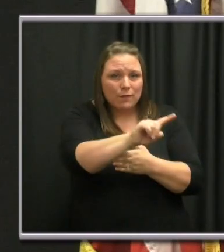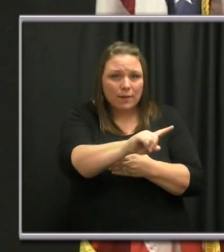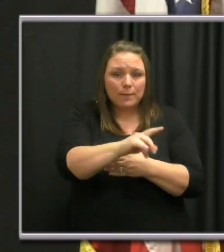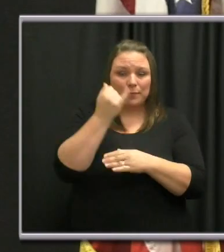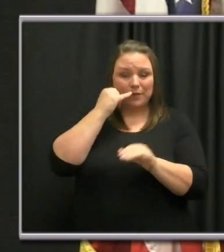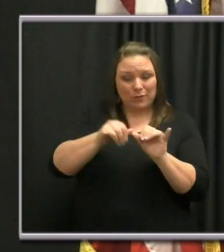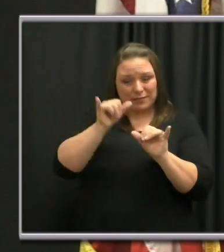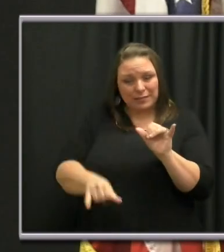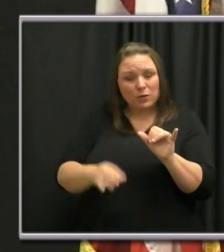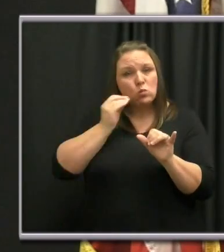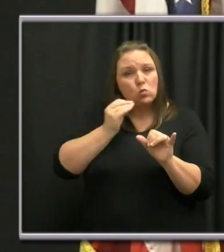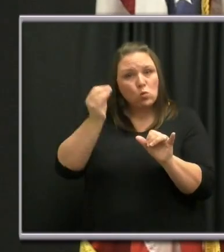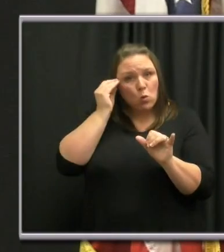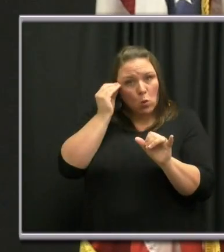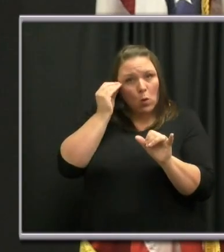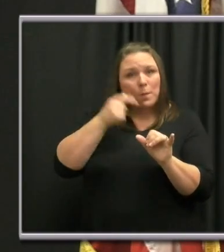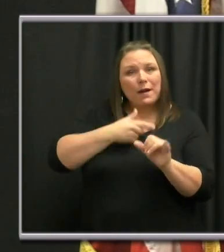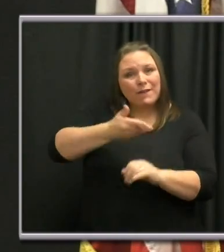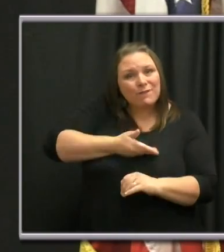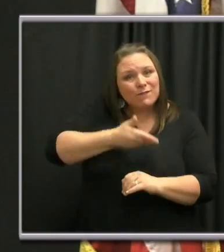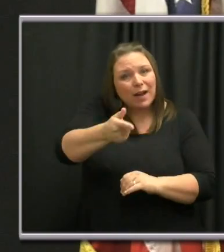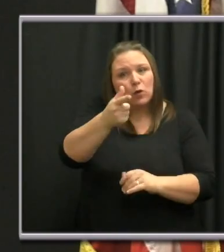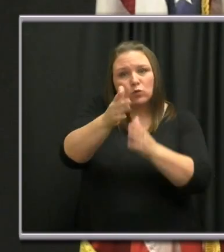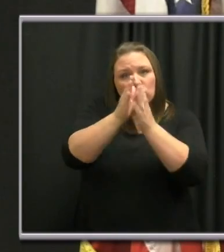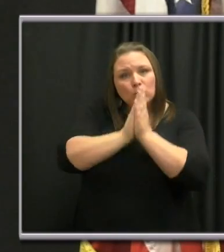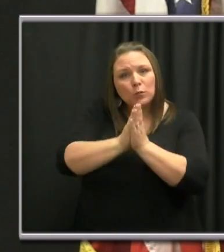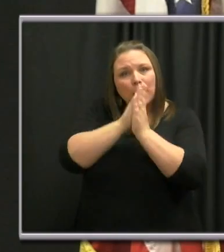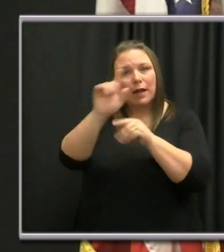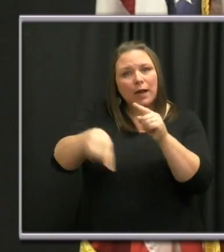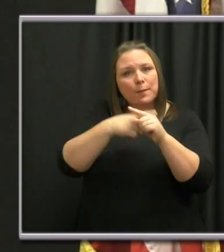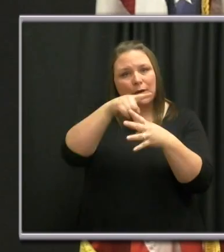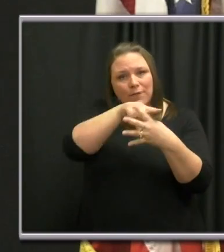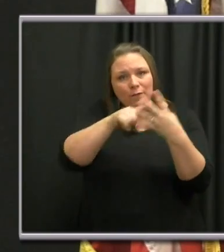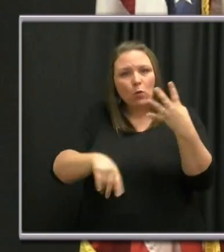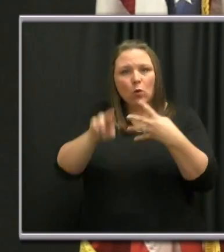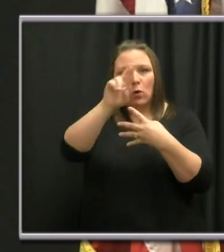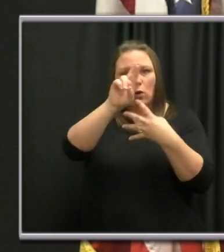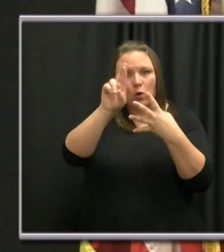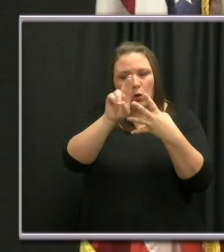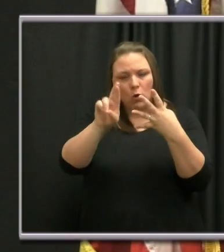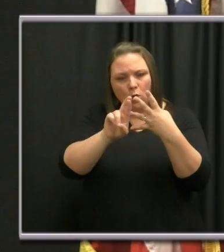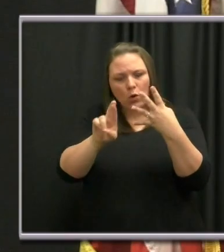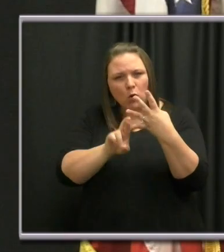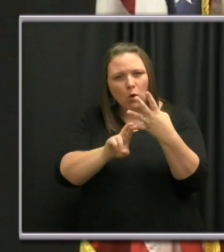AND SERVE. WHILE SHELTERING AT